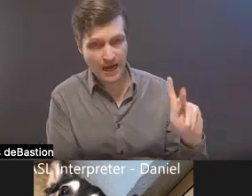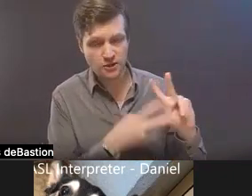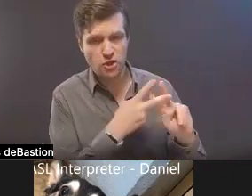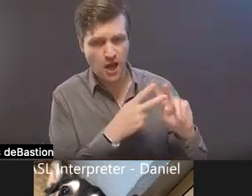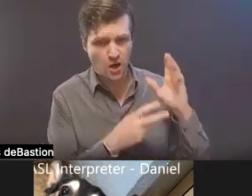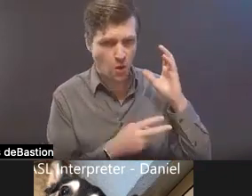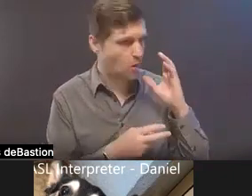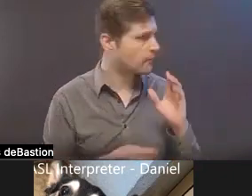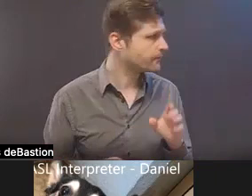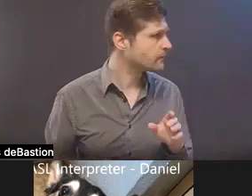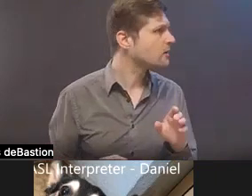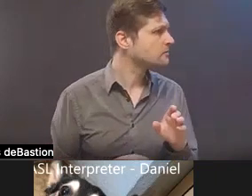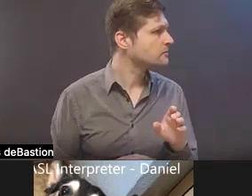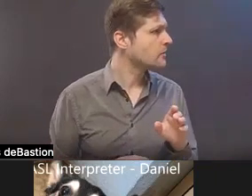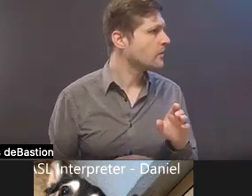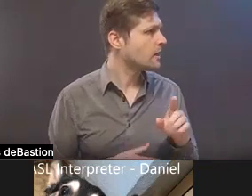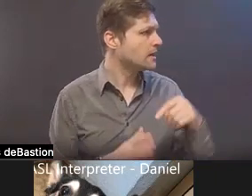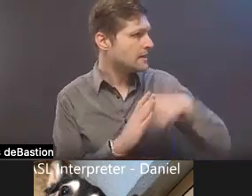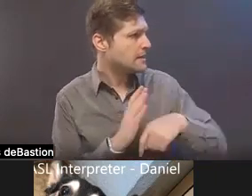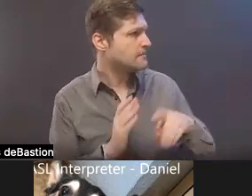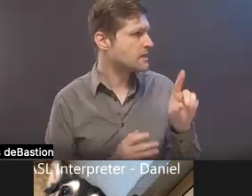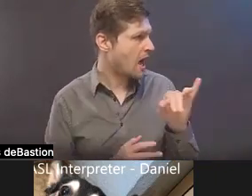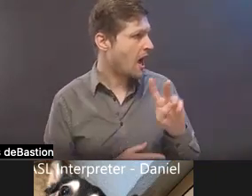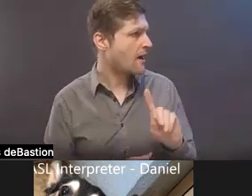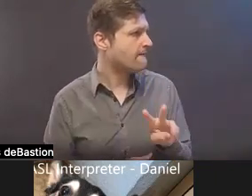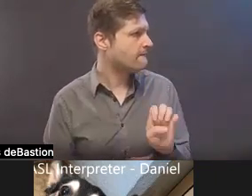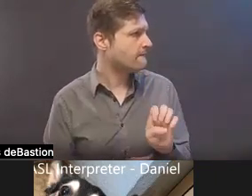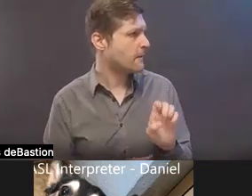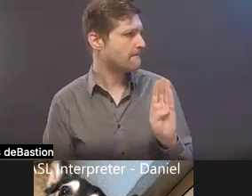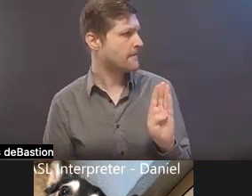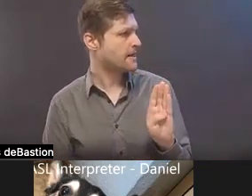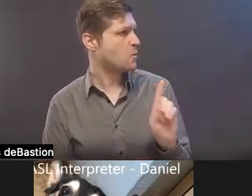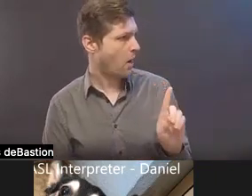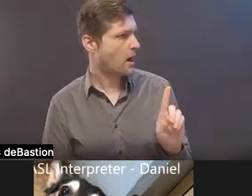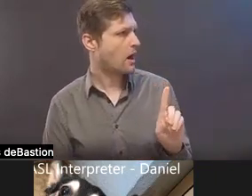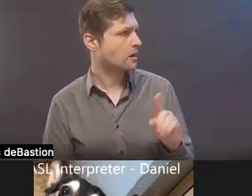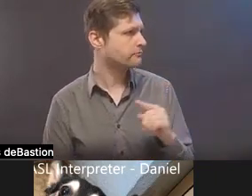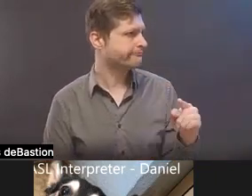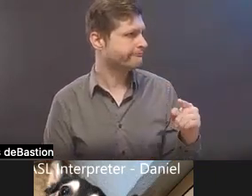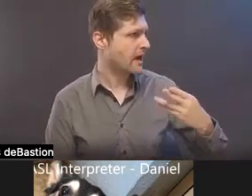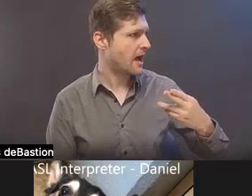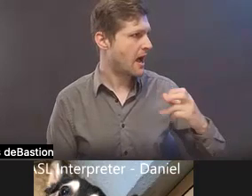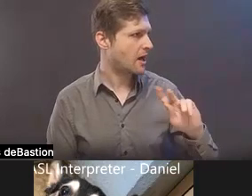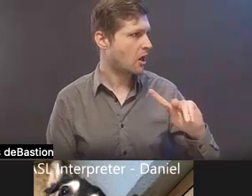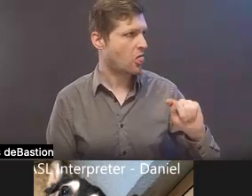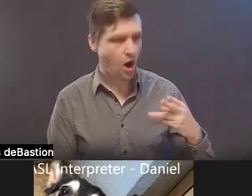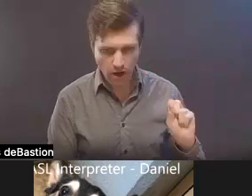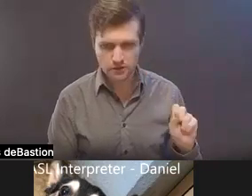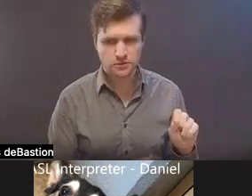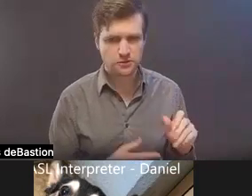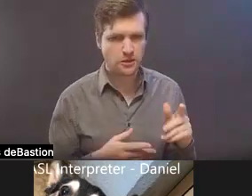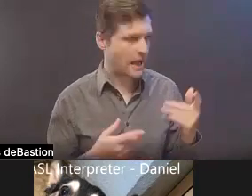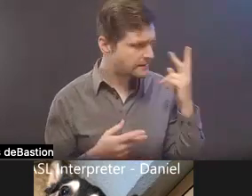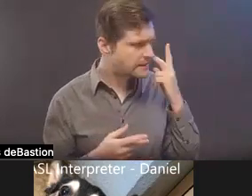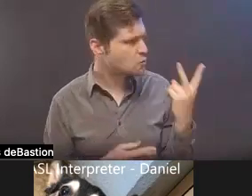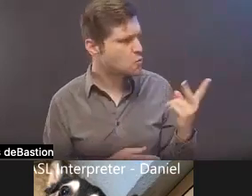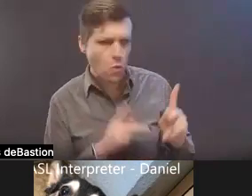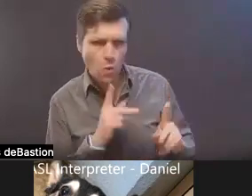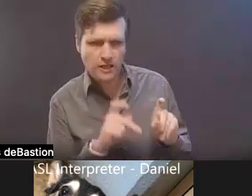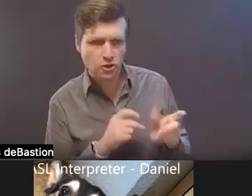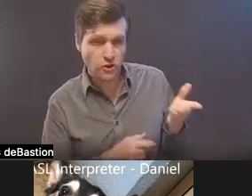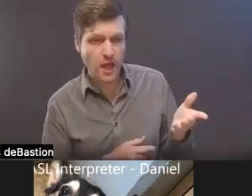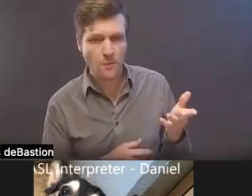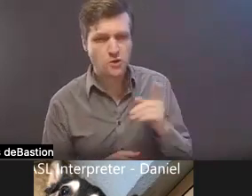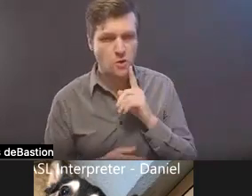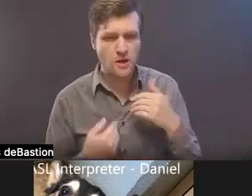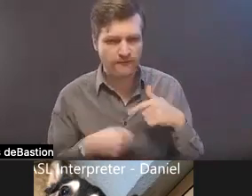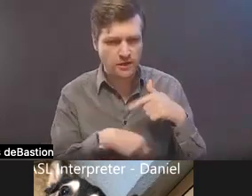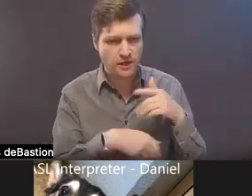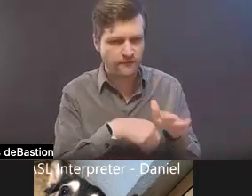in Slack for our channel here -- it is the deep dive B1 Hackathon. So go ahead and add